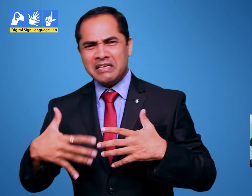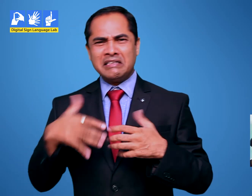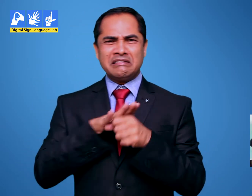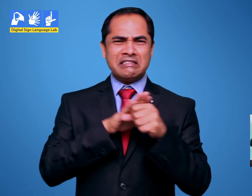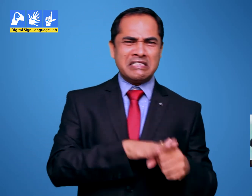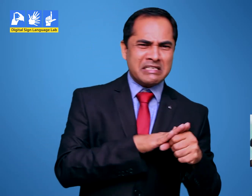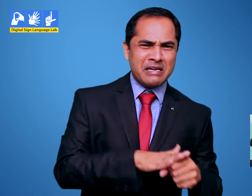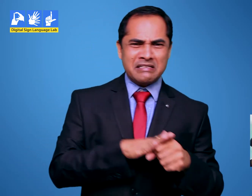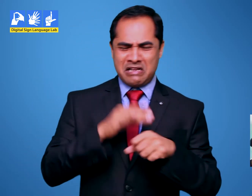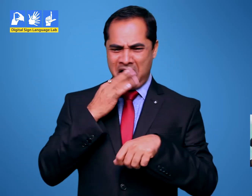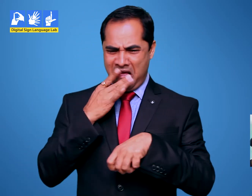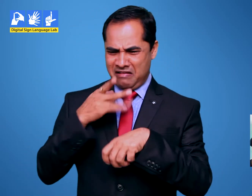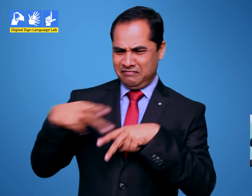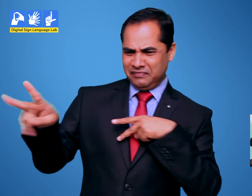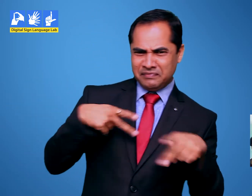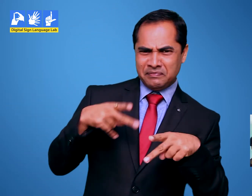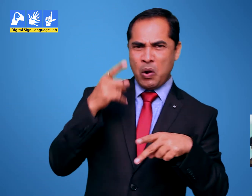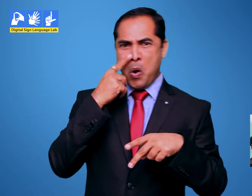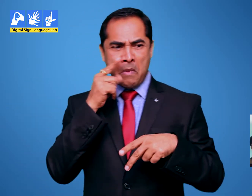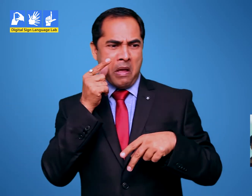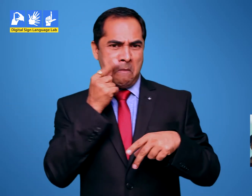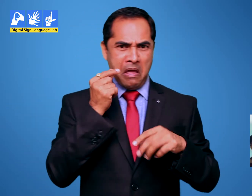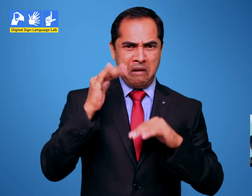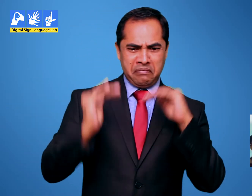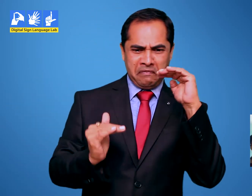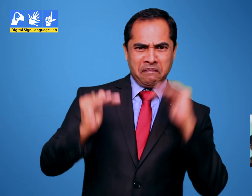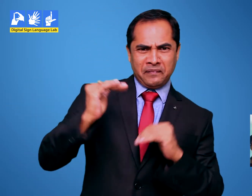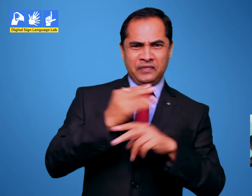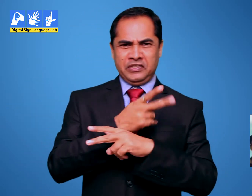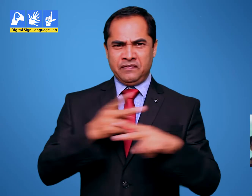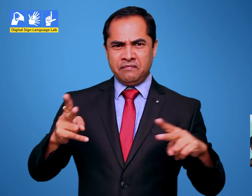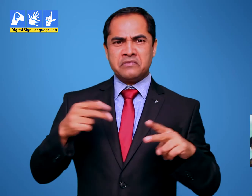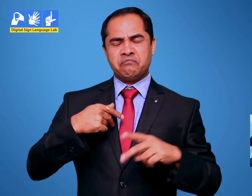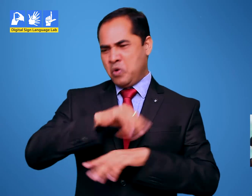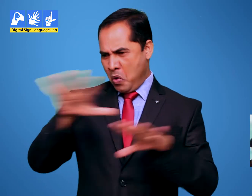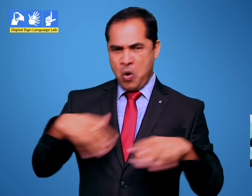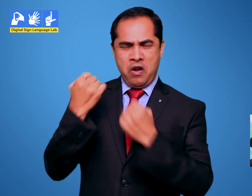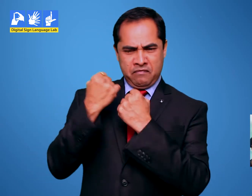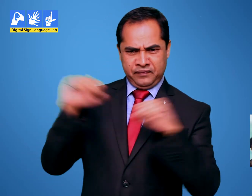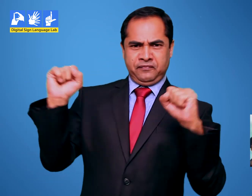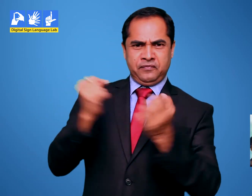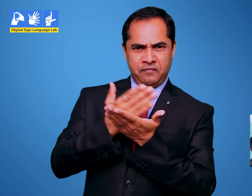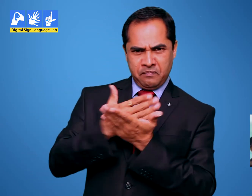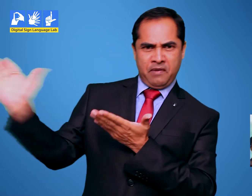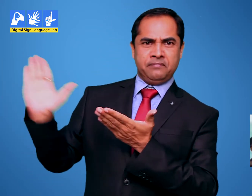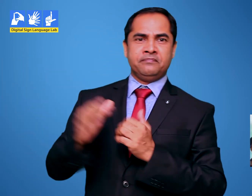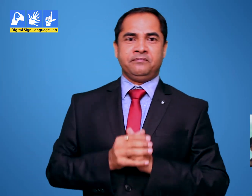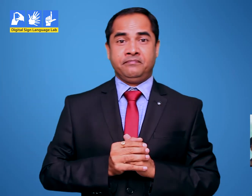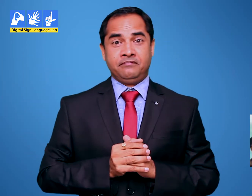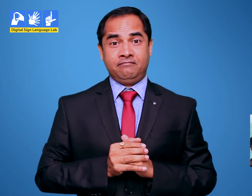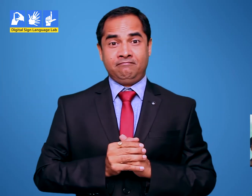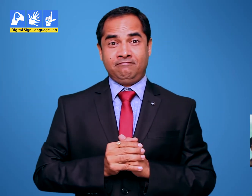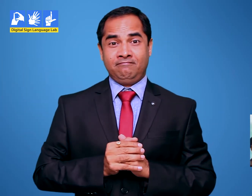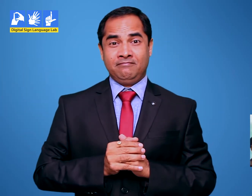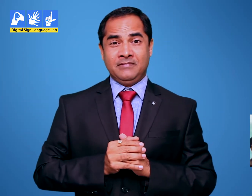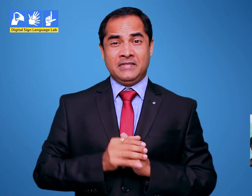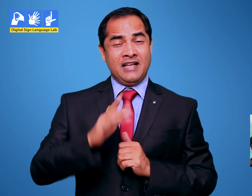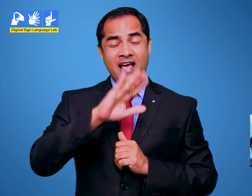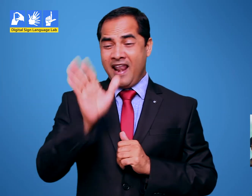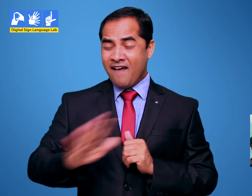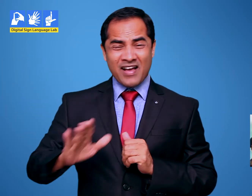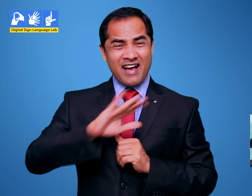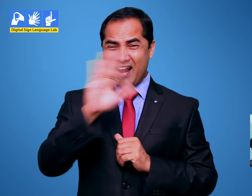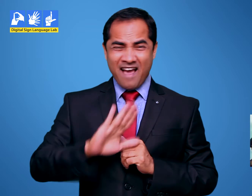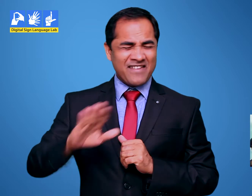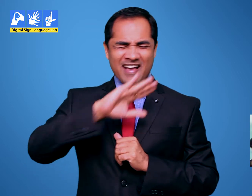deprivation, suffering, gender and other discrimination. Never never never again